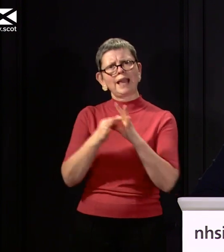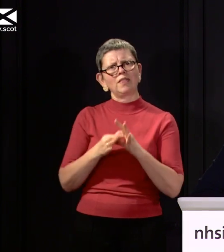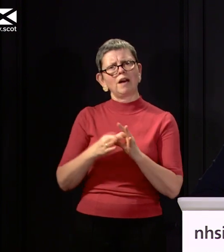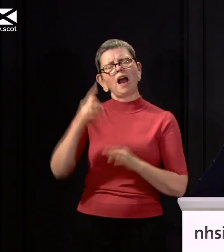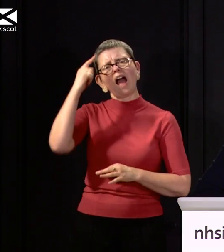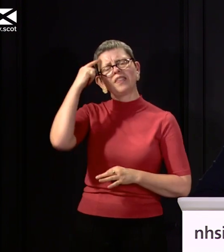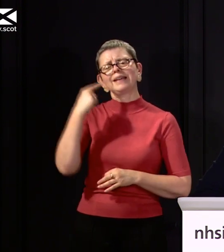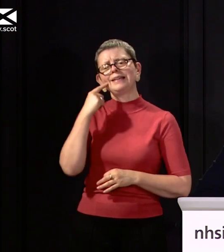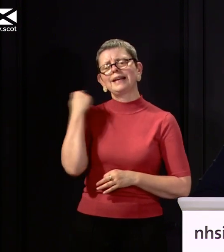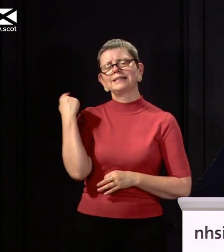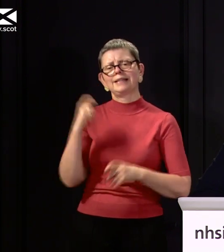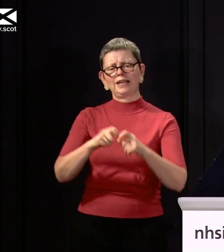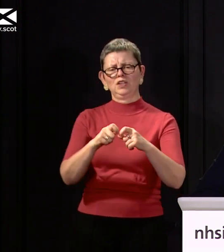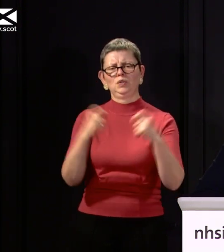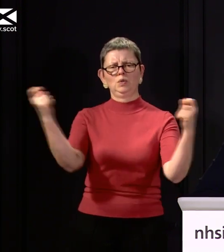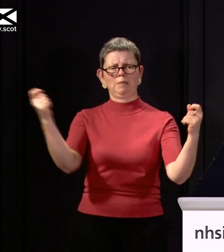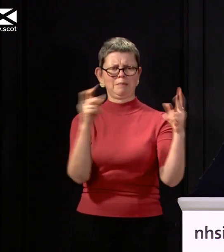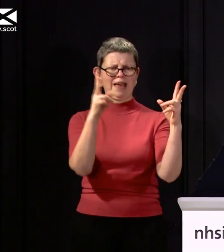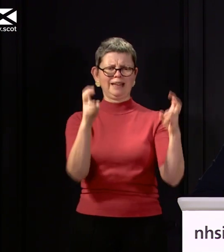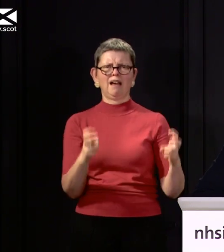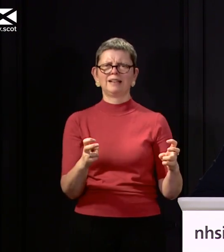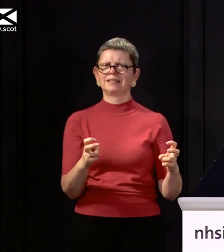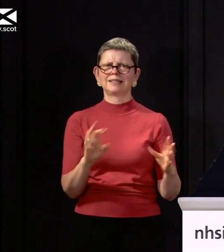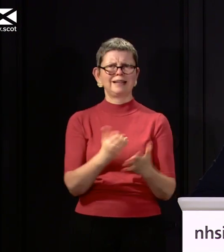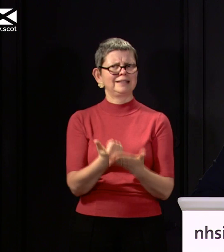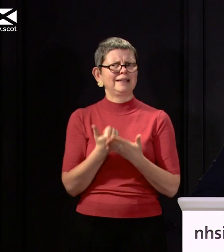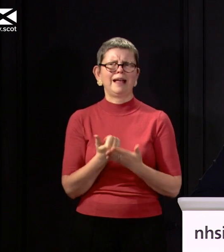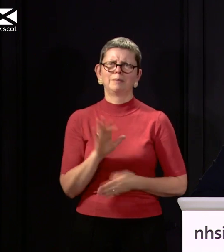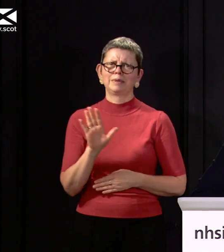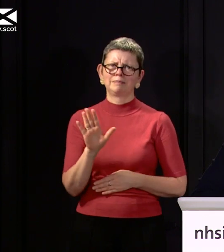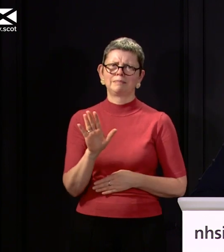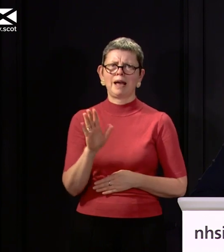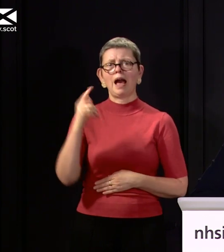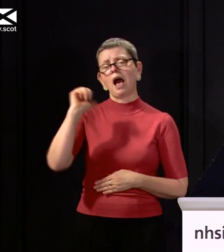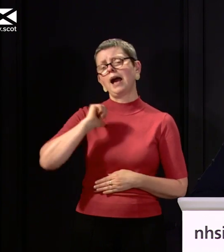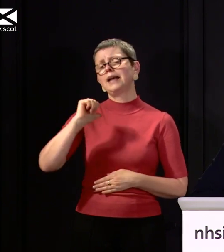were not helpful for anybody and I suspect the UK government probably agrees with that